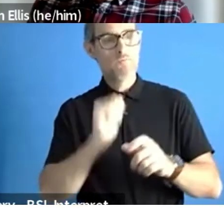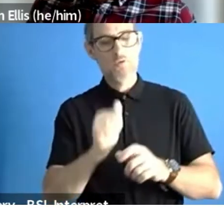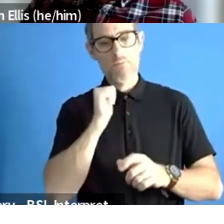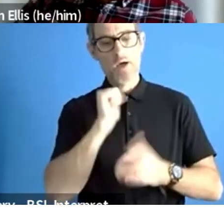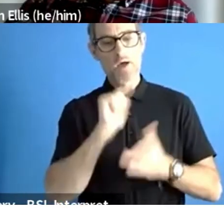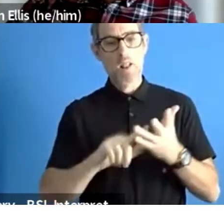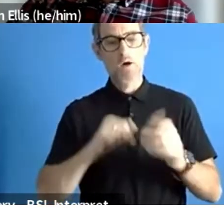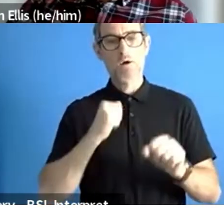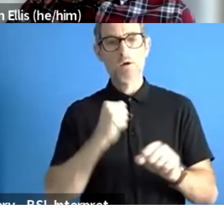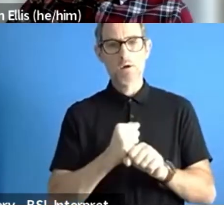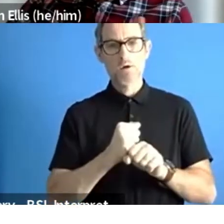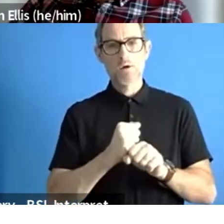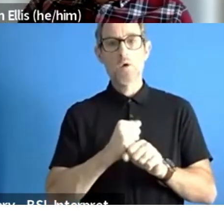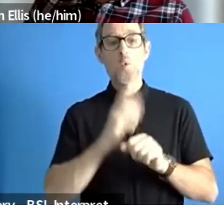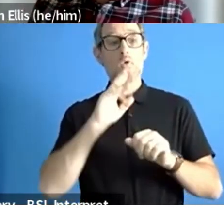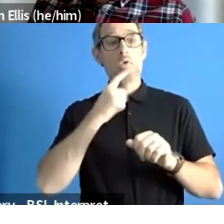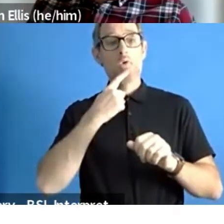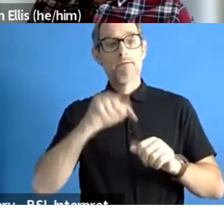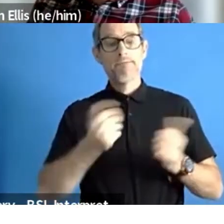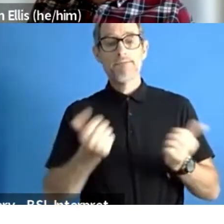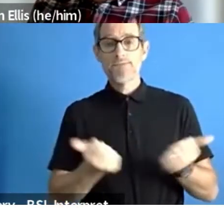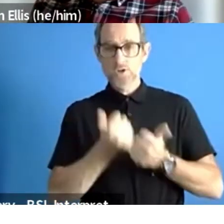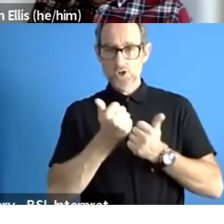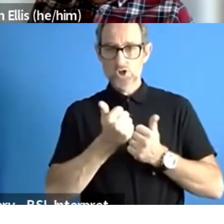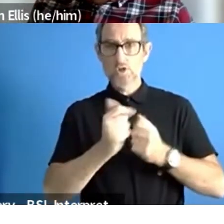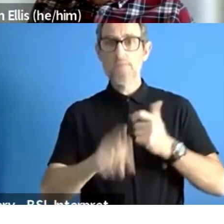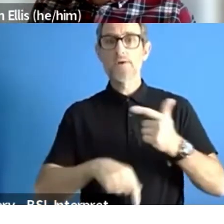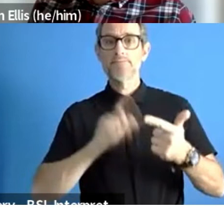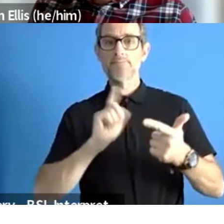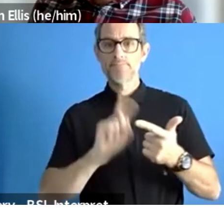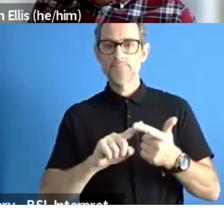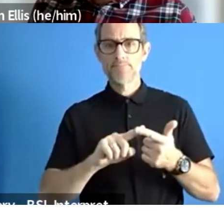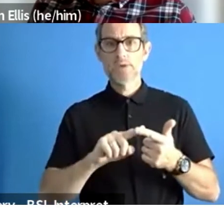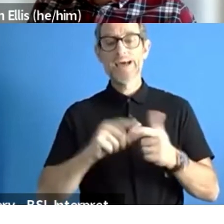Then we want to reassess the AA and AAA come plebes